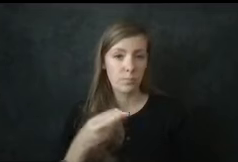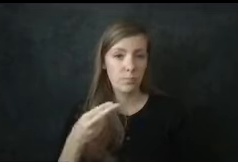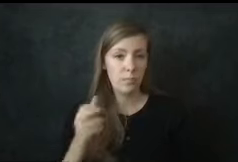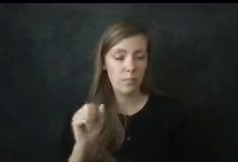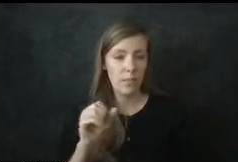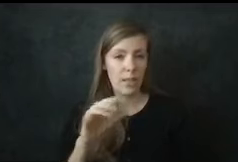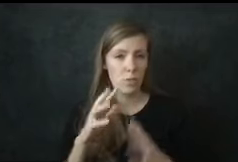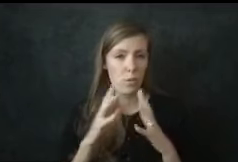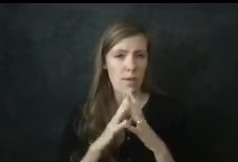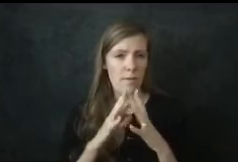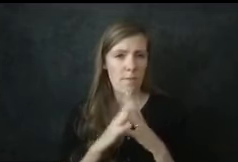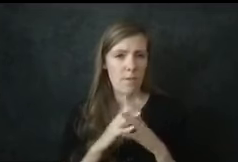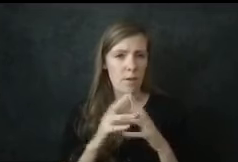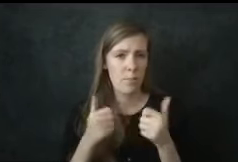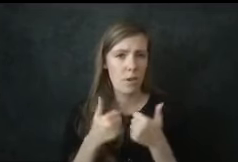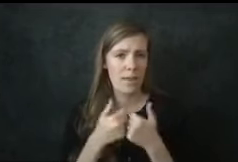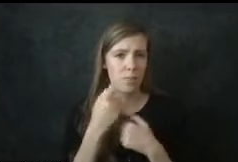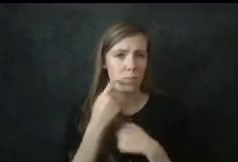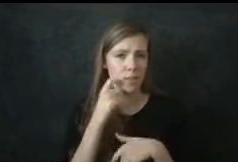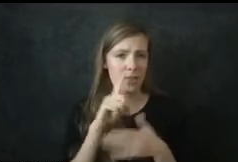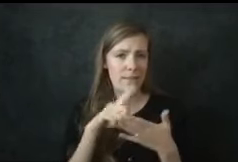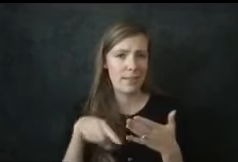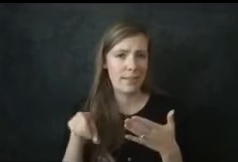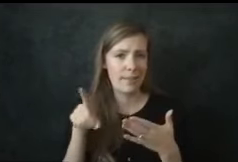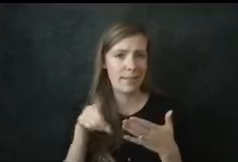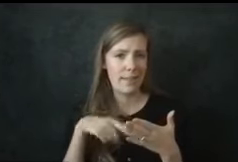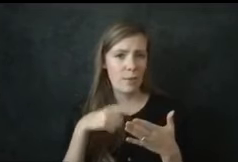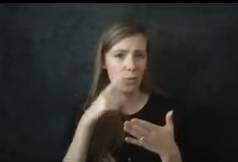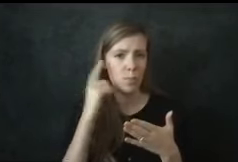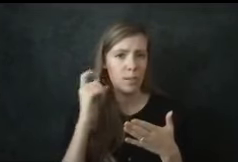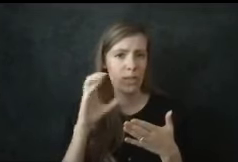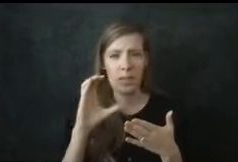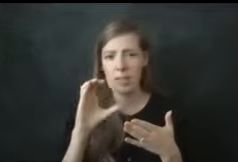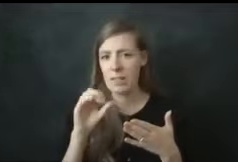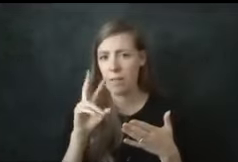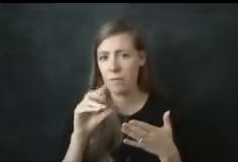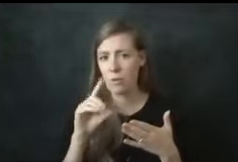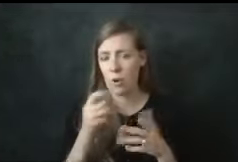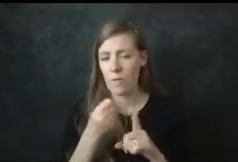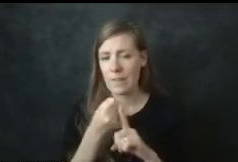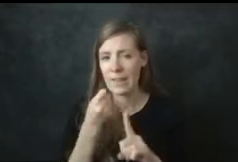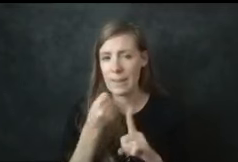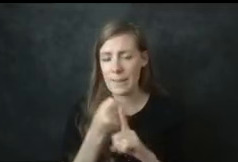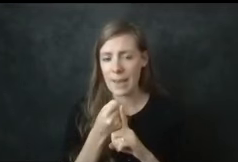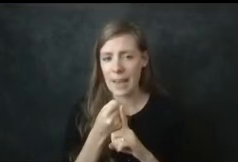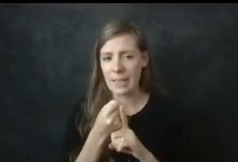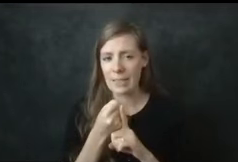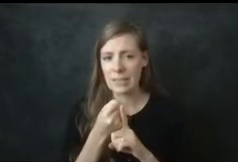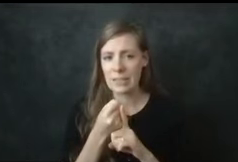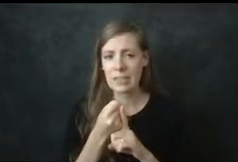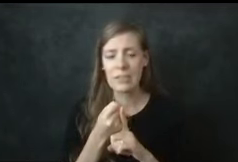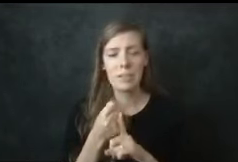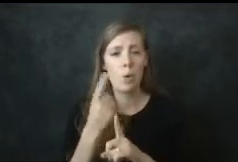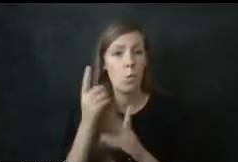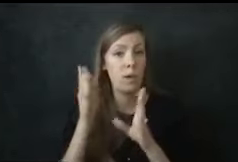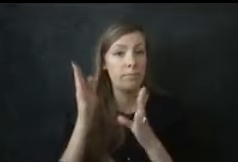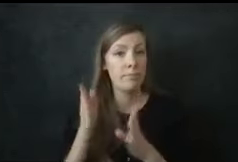was recently cancelled due to coded impacts. A question Sumaya asks, Why are vaccinated